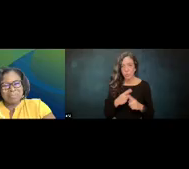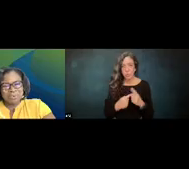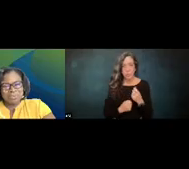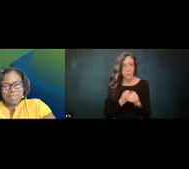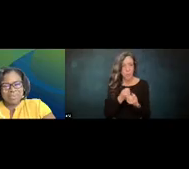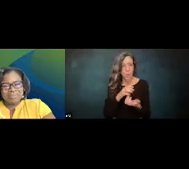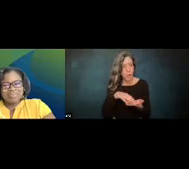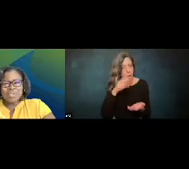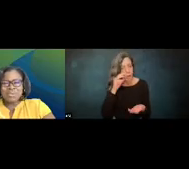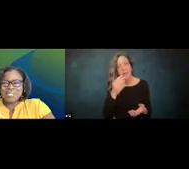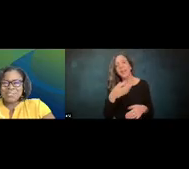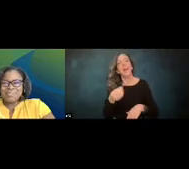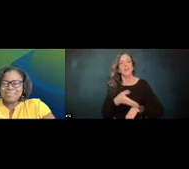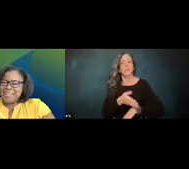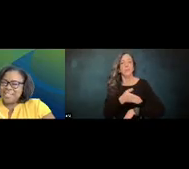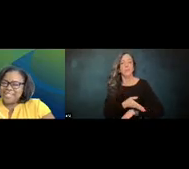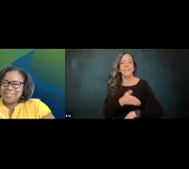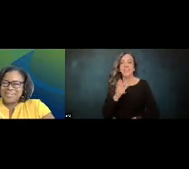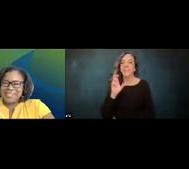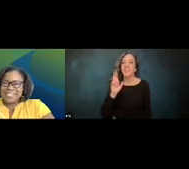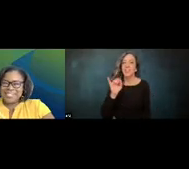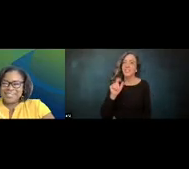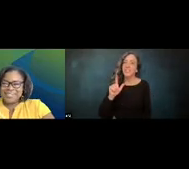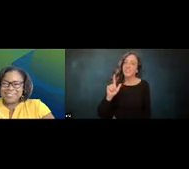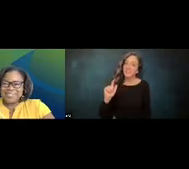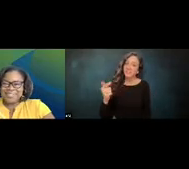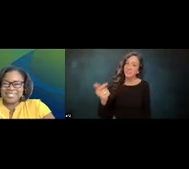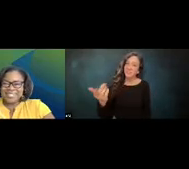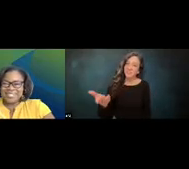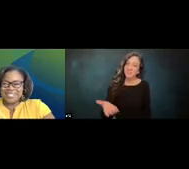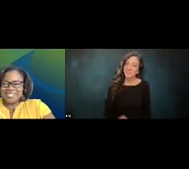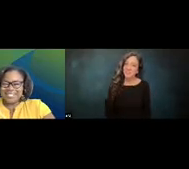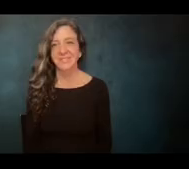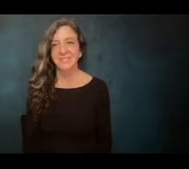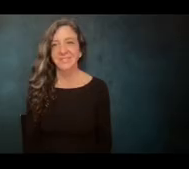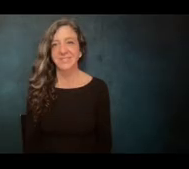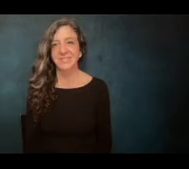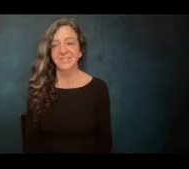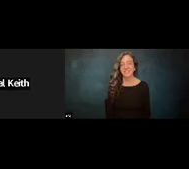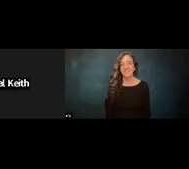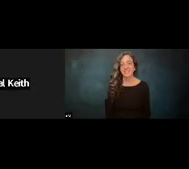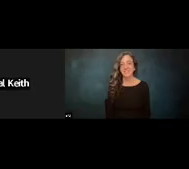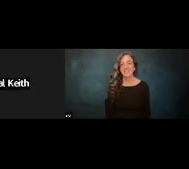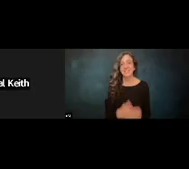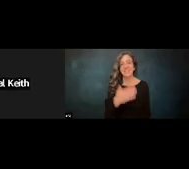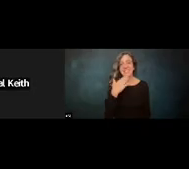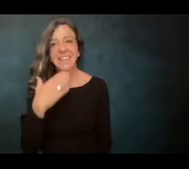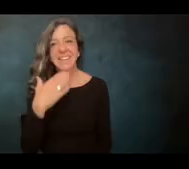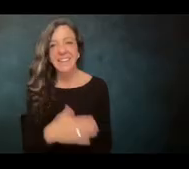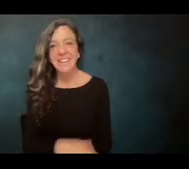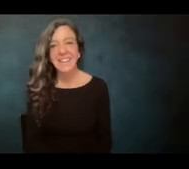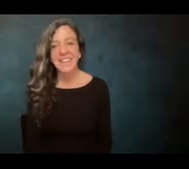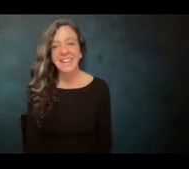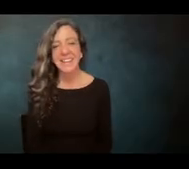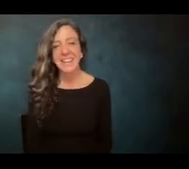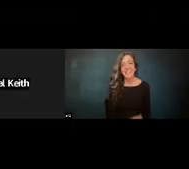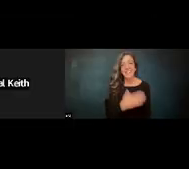and improvement. Crystal, I'll hand it over to you. Thank you. Thank you so much, Jasmine.